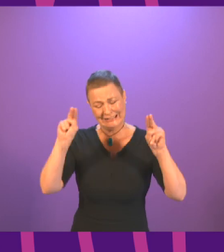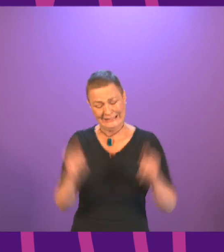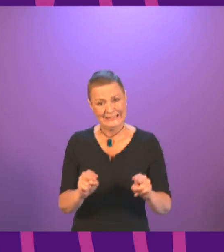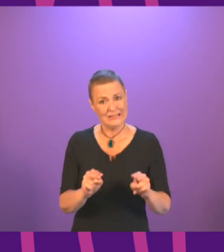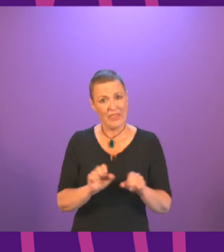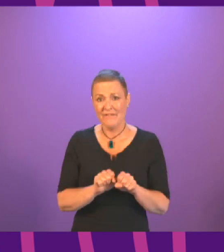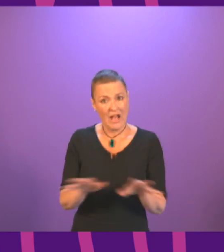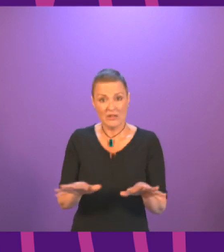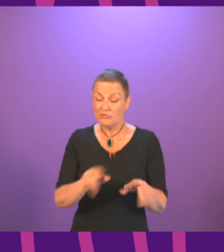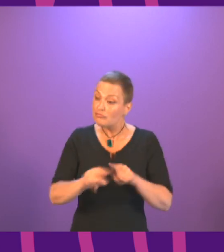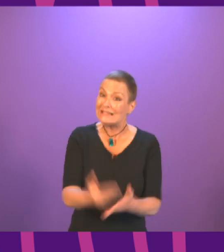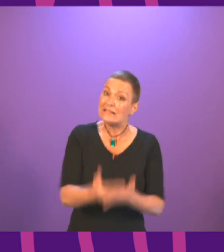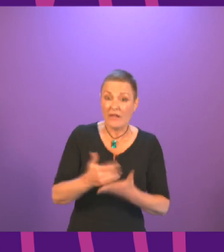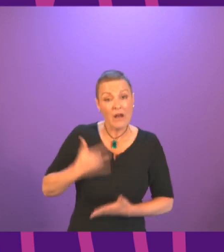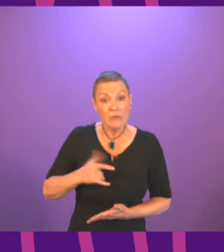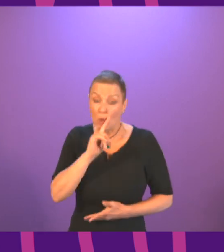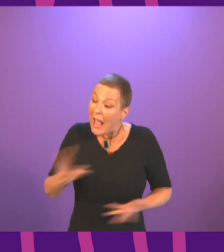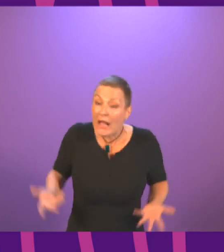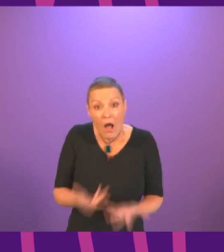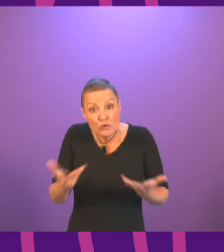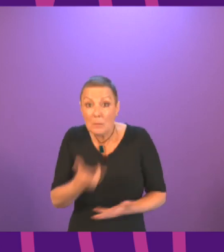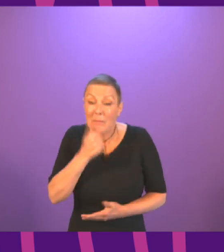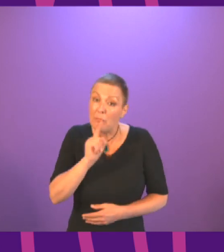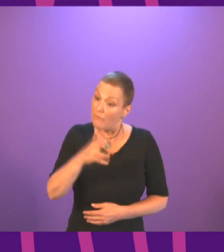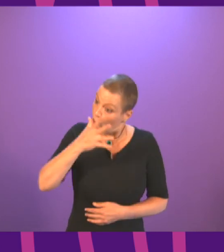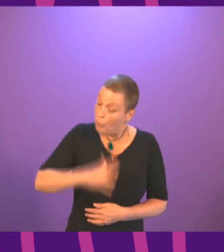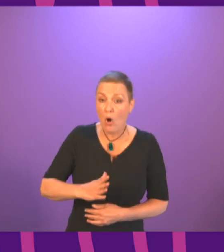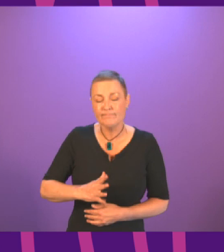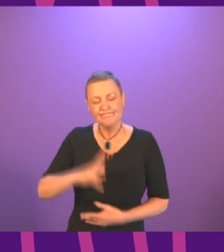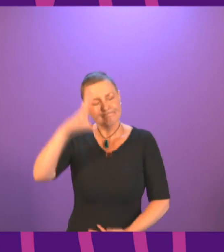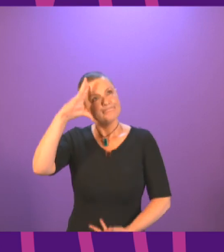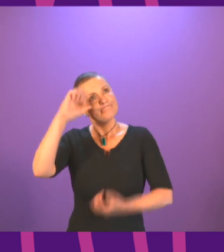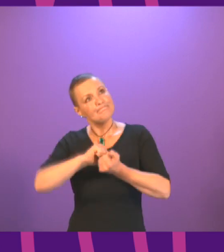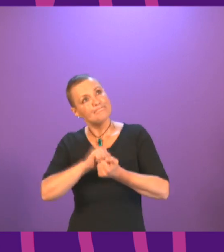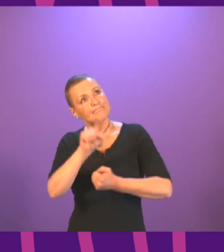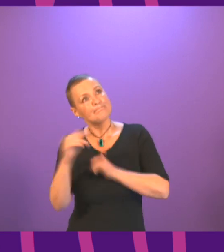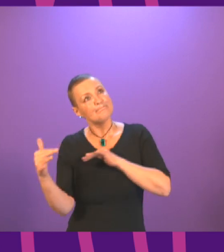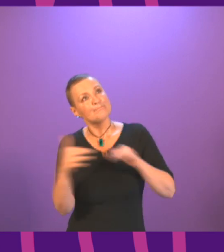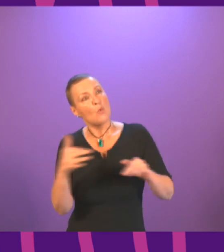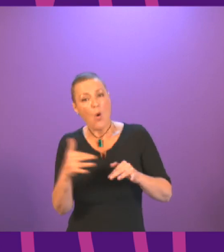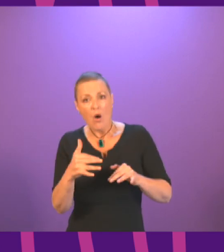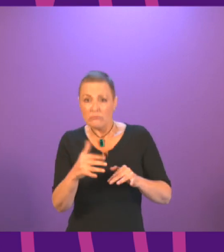suppressing the virus to save lives. We encourage everyone who wants to pay their respects to do so safely in other ways. I